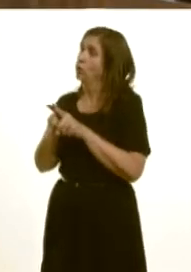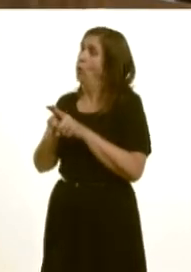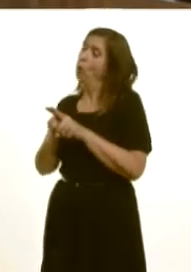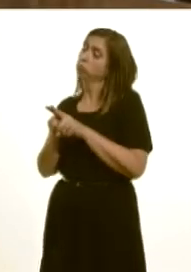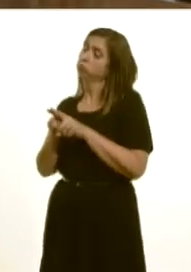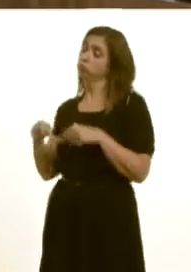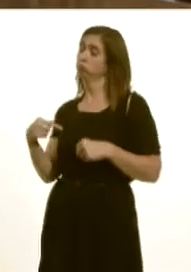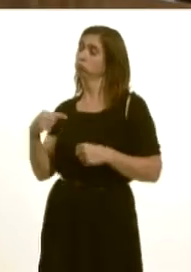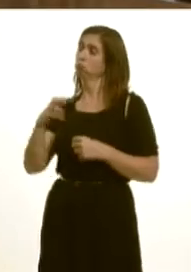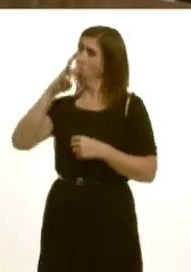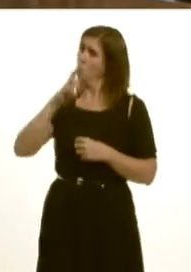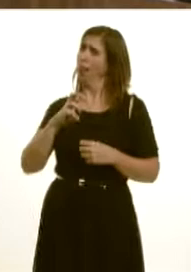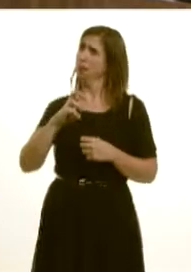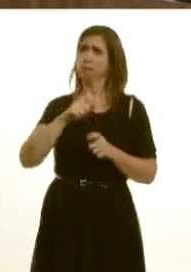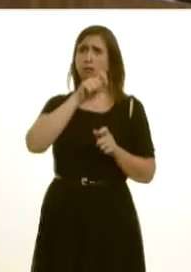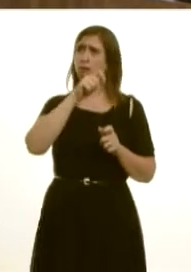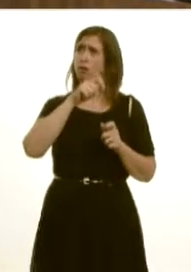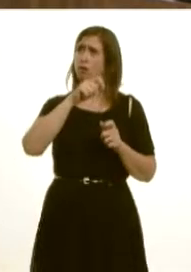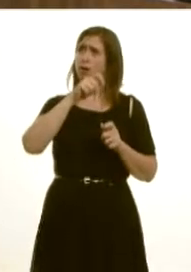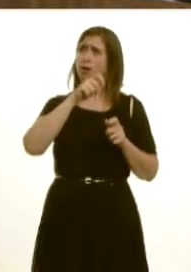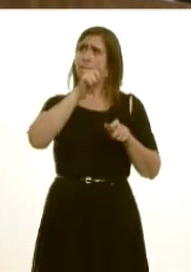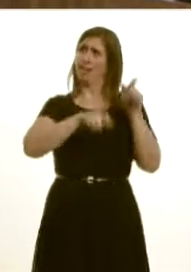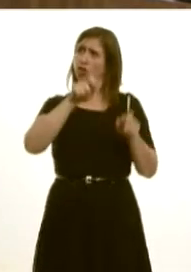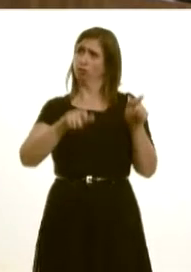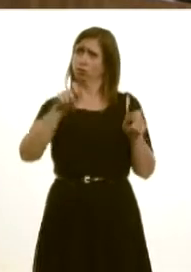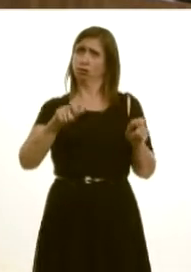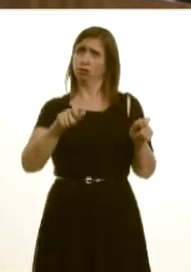it is in the interests of Welsh patients that money should be diverted from patient care